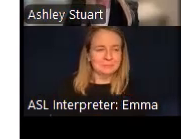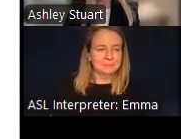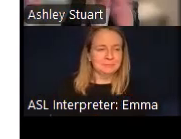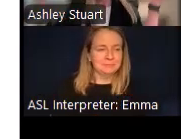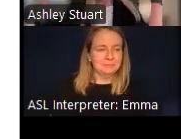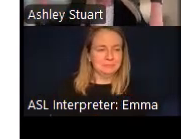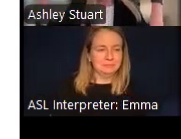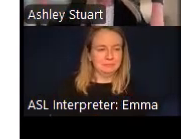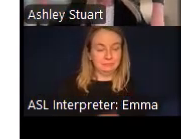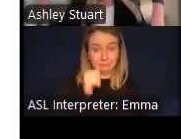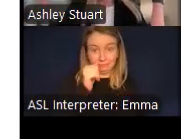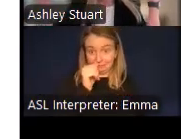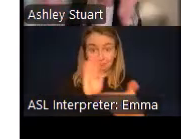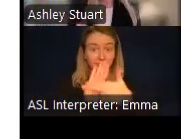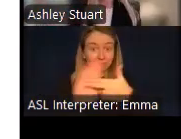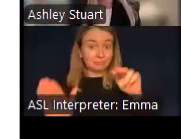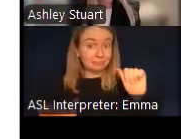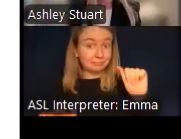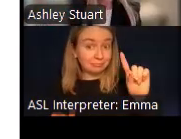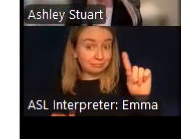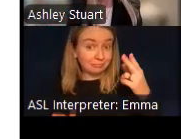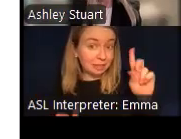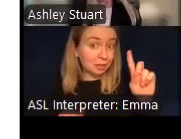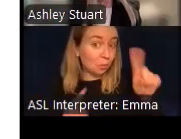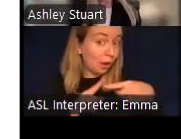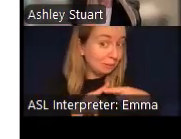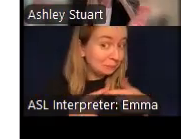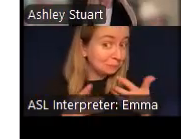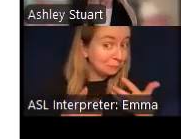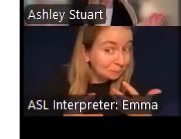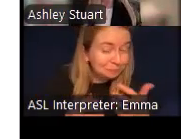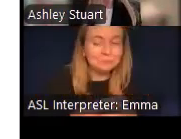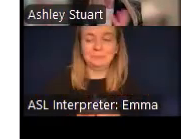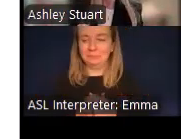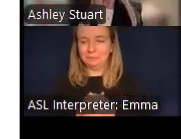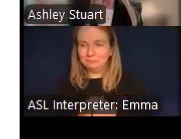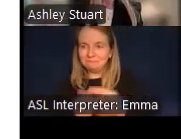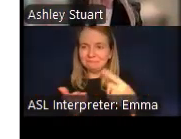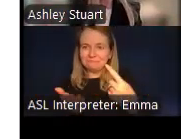So what is it? ADHD, well, when we're talking about really young children,